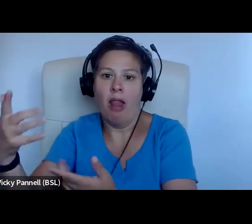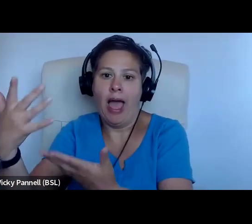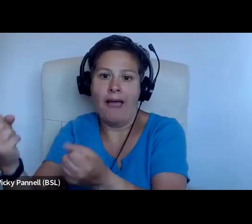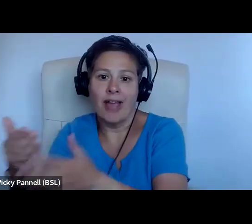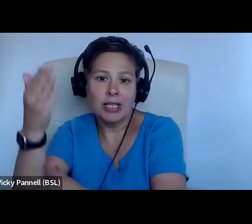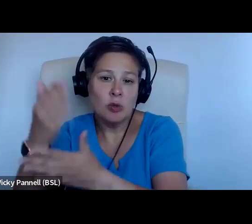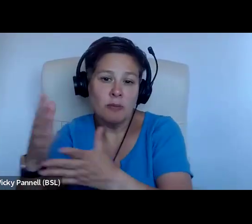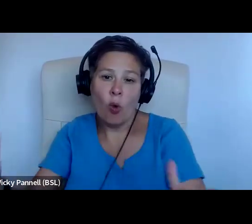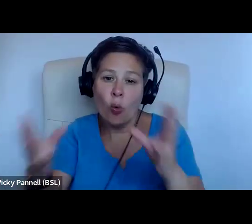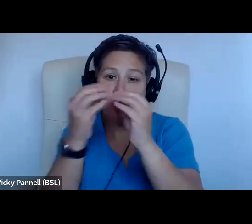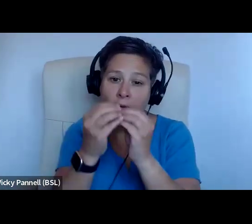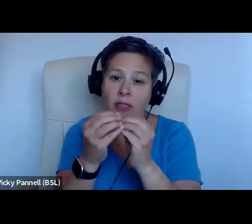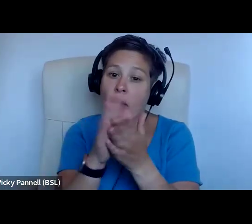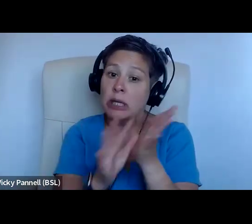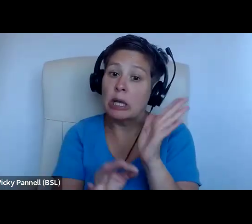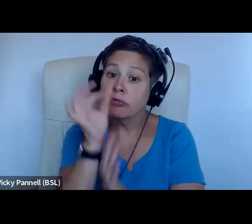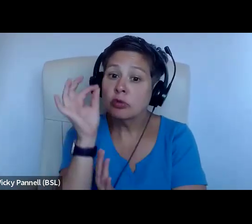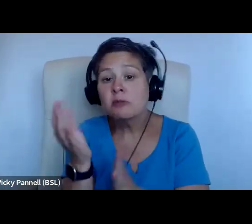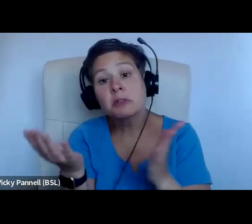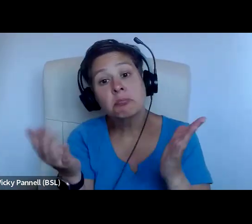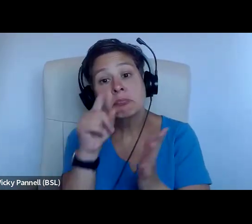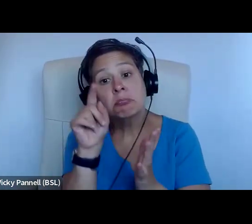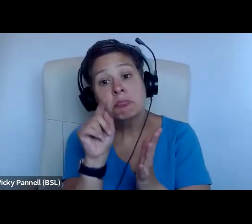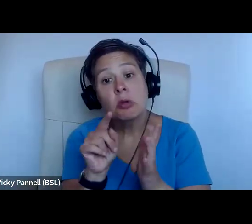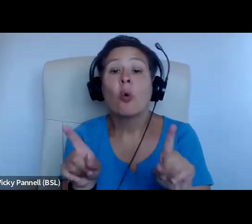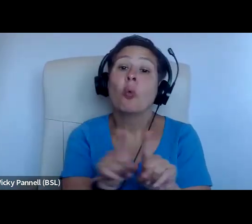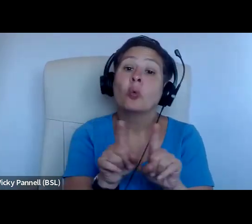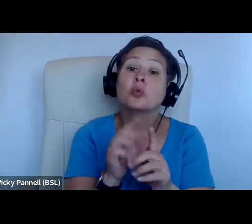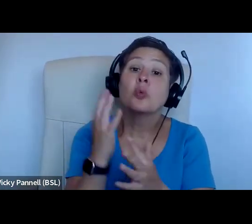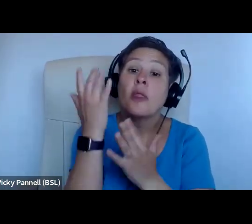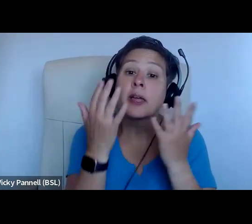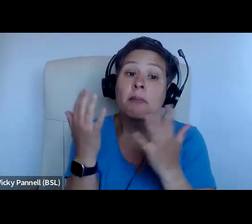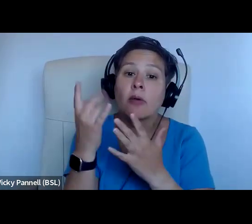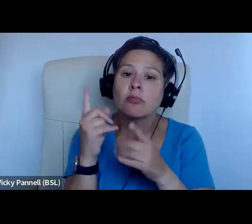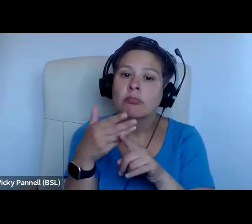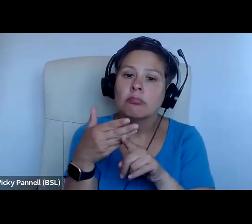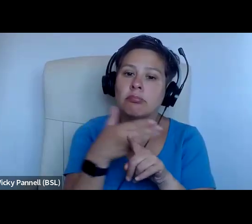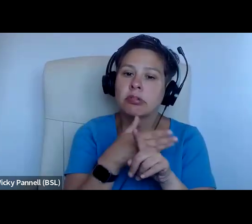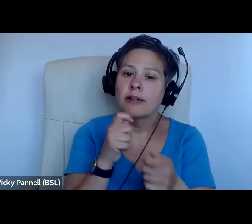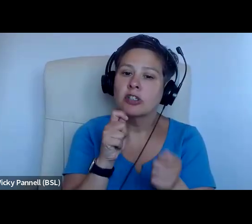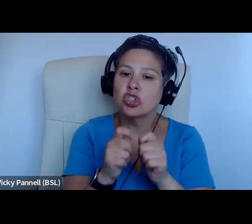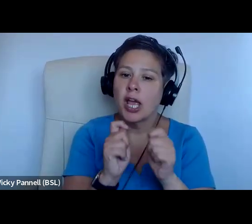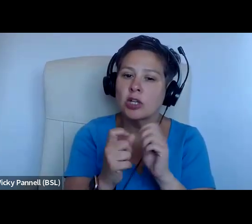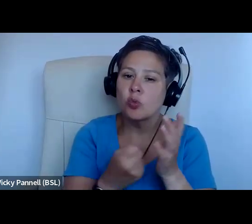I think is interesting is that whilst for a long time civil servants who work in government